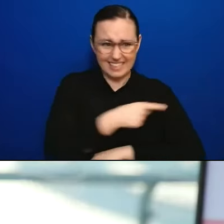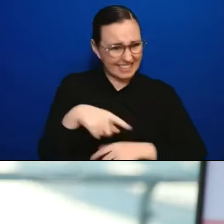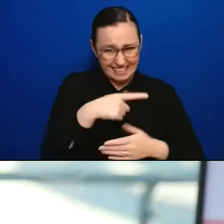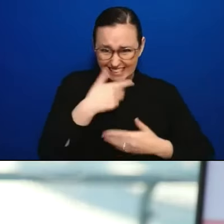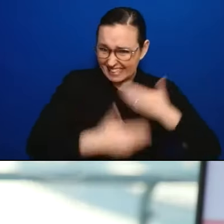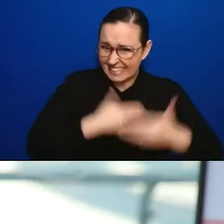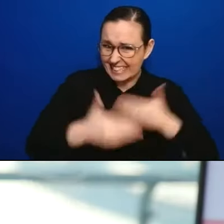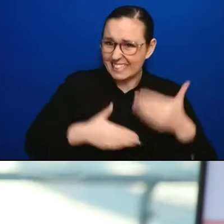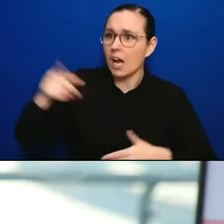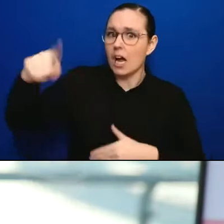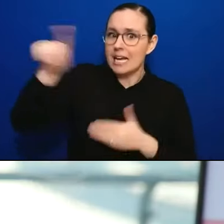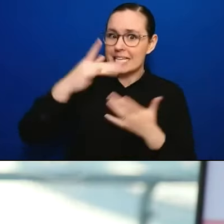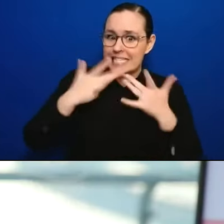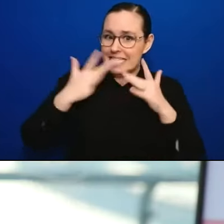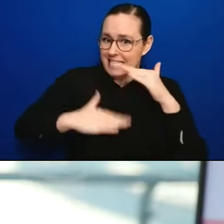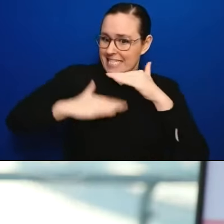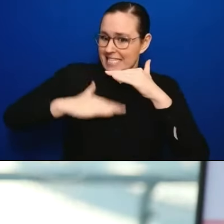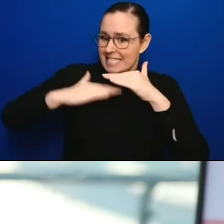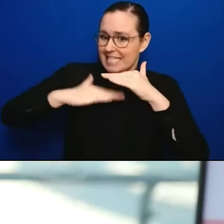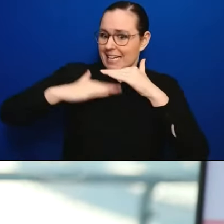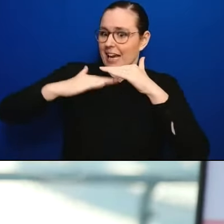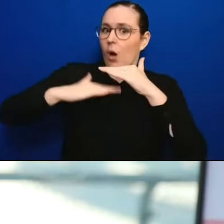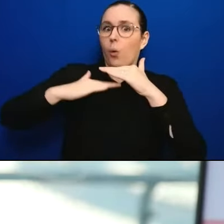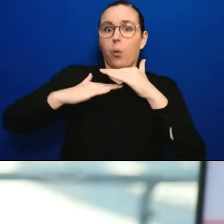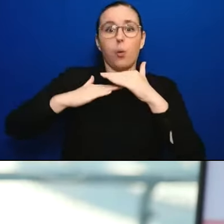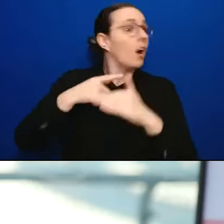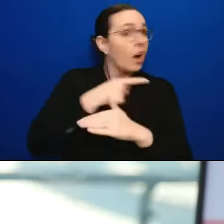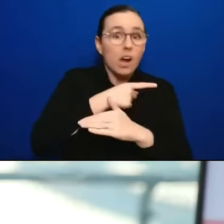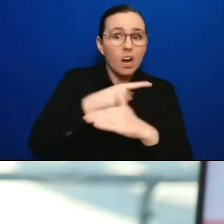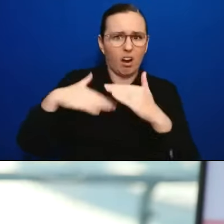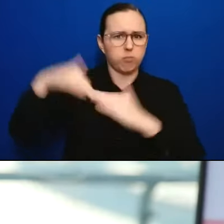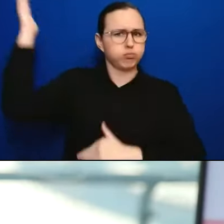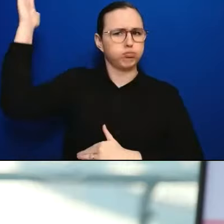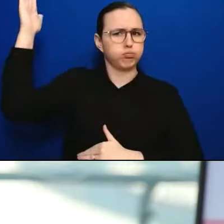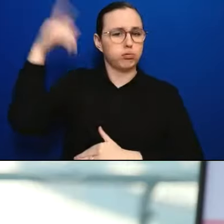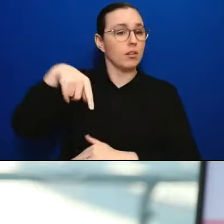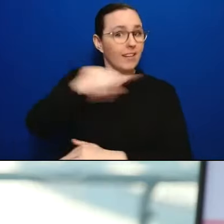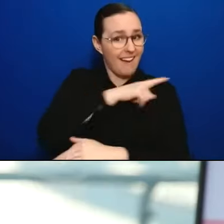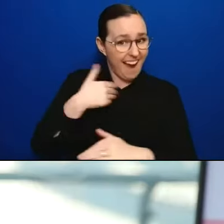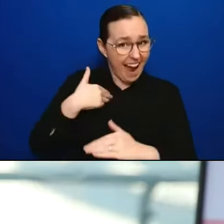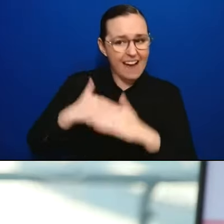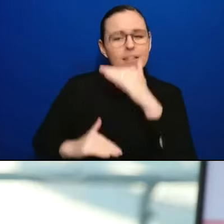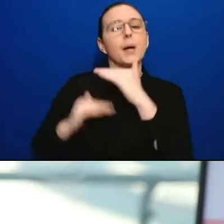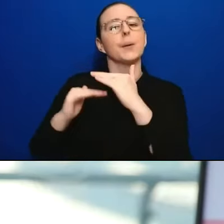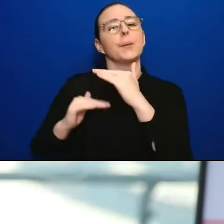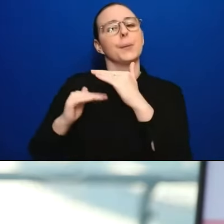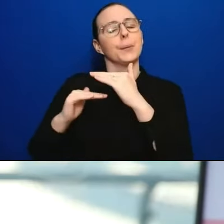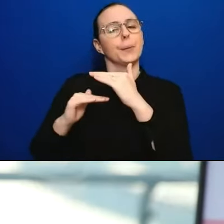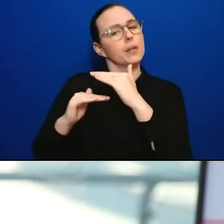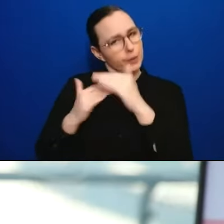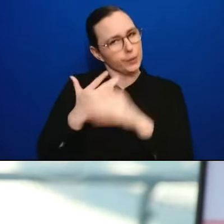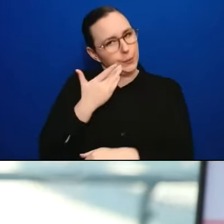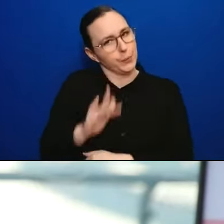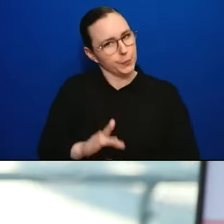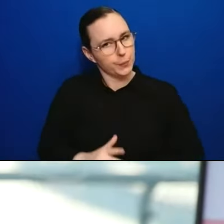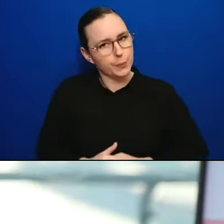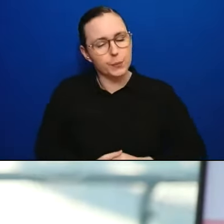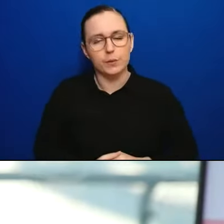hospitals are coping.